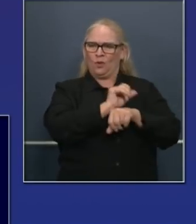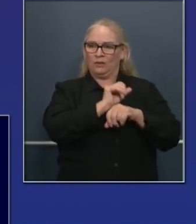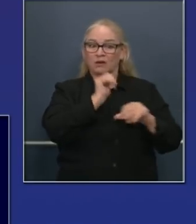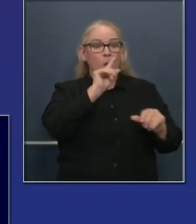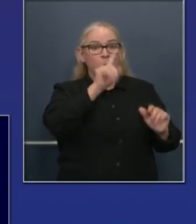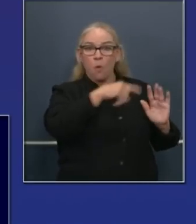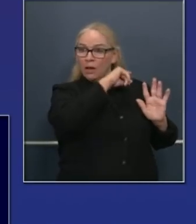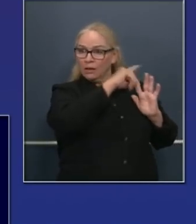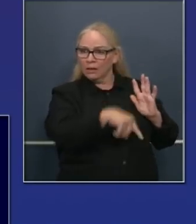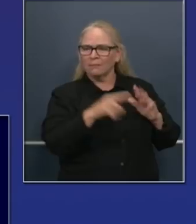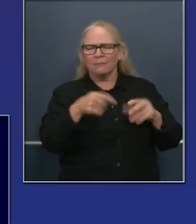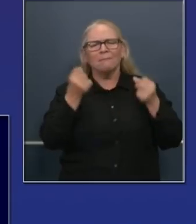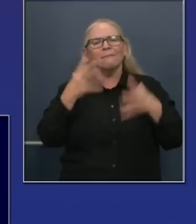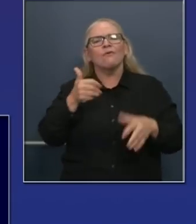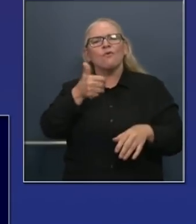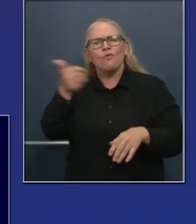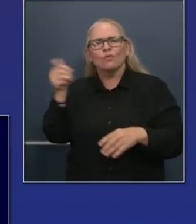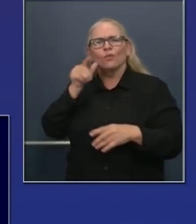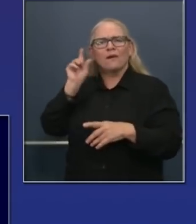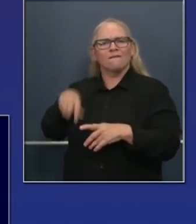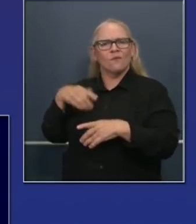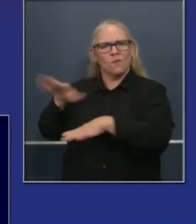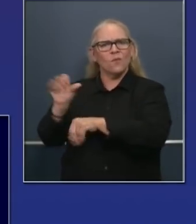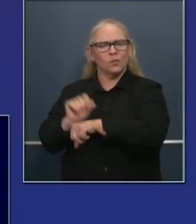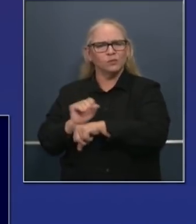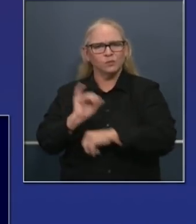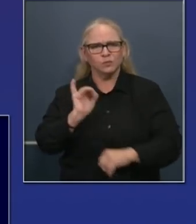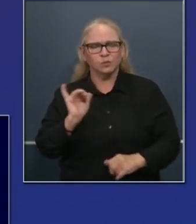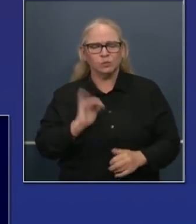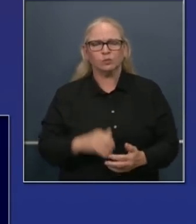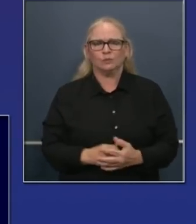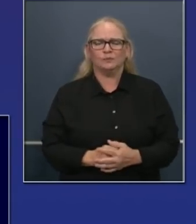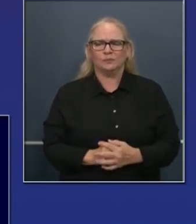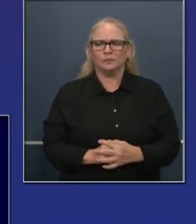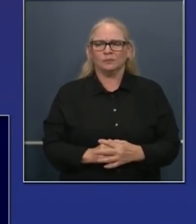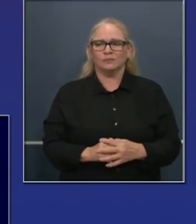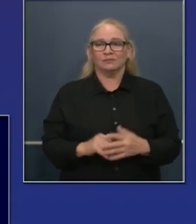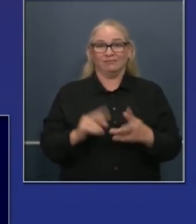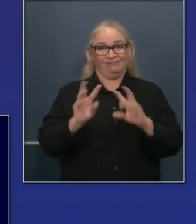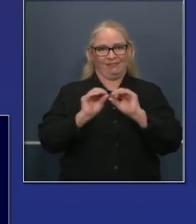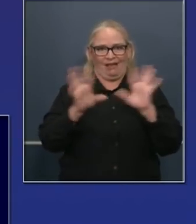TO PROVIDING SUPPORT IN A NUMBER OF THINGS I'LL BE